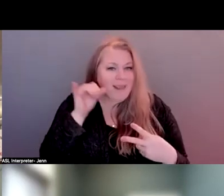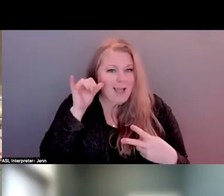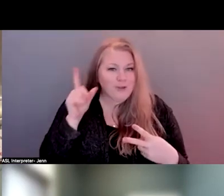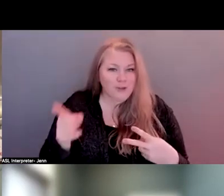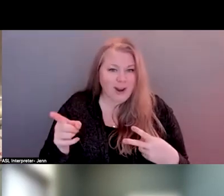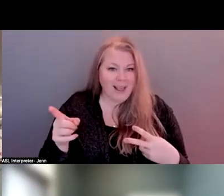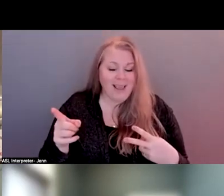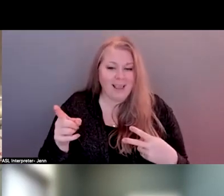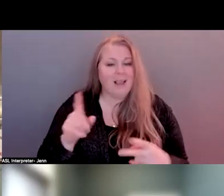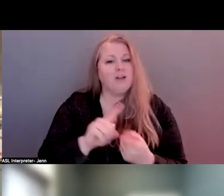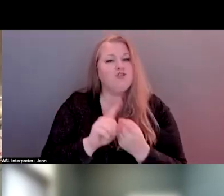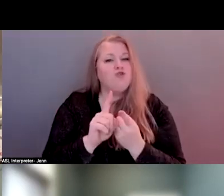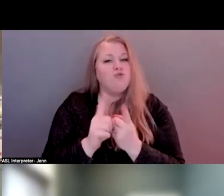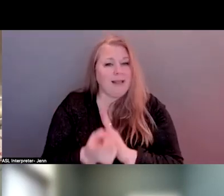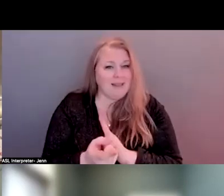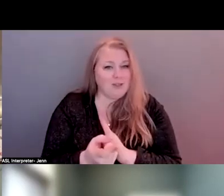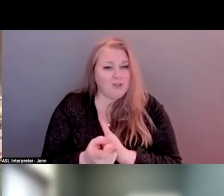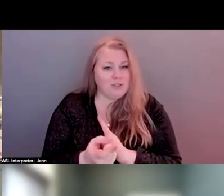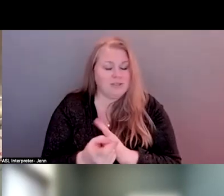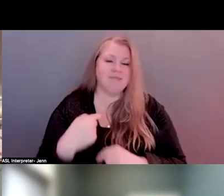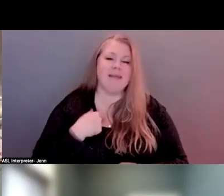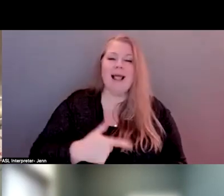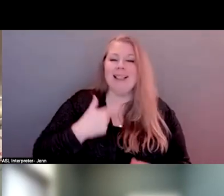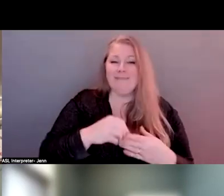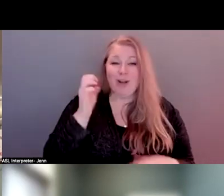is translation. To me, because I live in Europe where there so many languages.